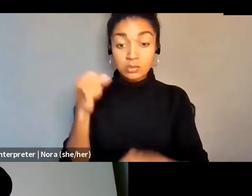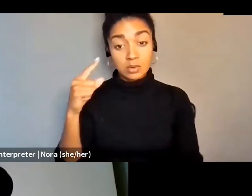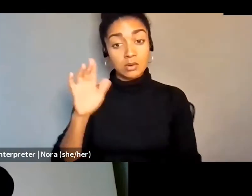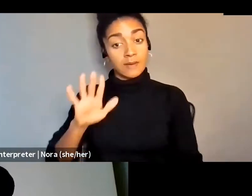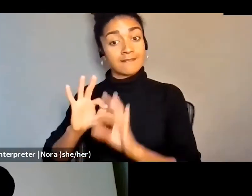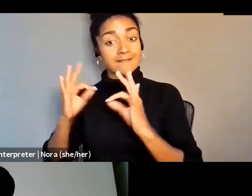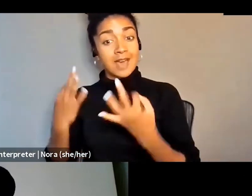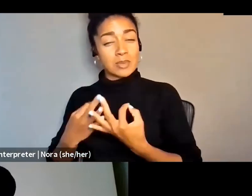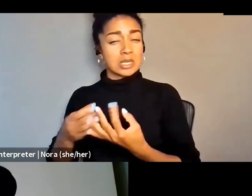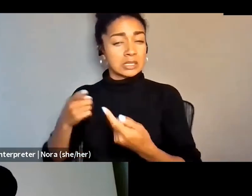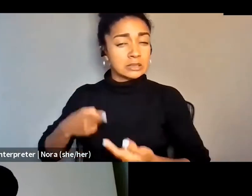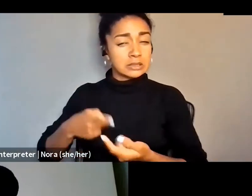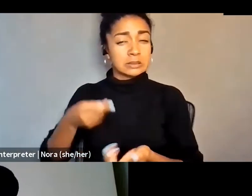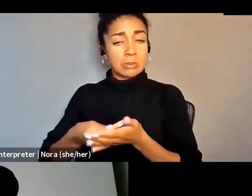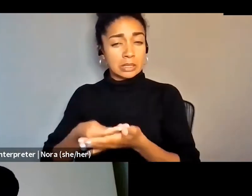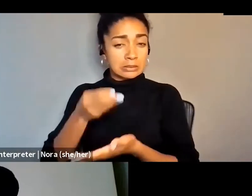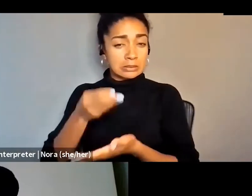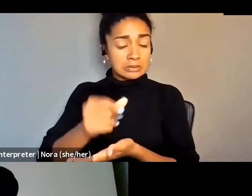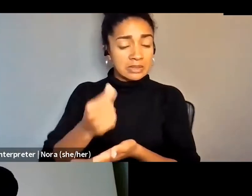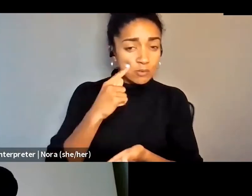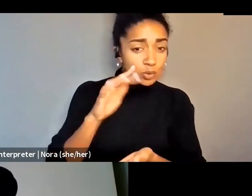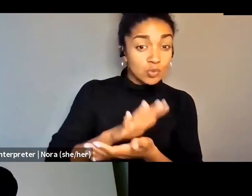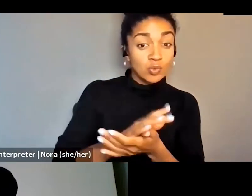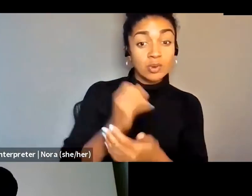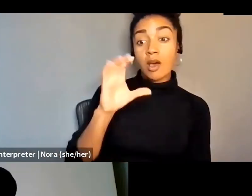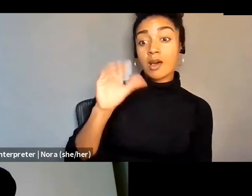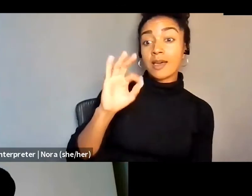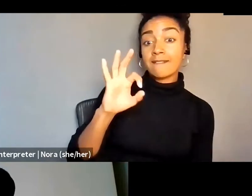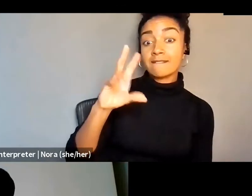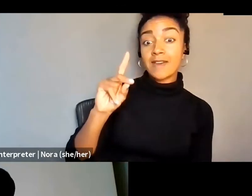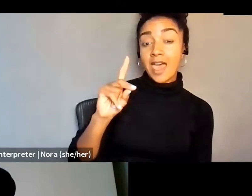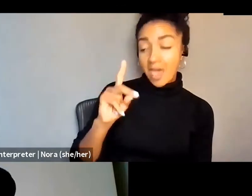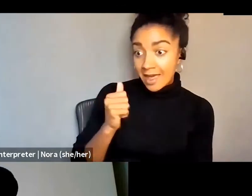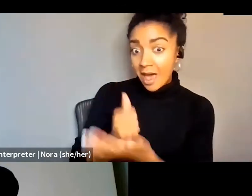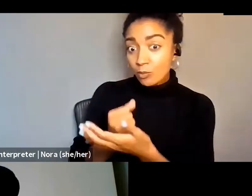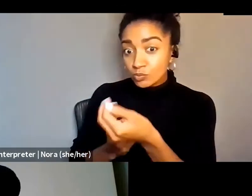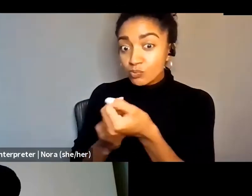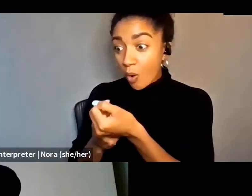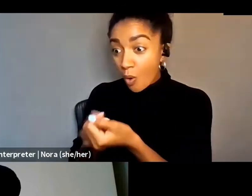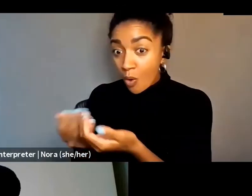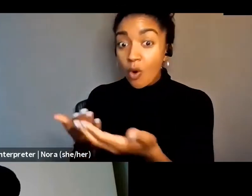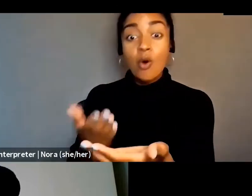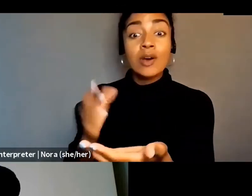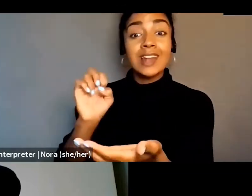CAMFED came to the rescue and Natasha just excelled and went through all the milestones of education.